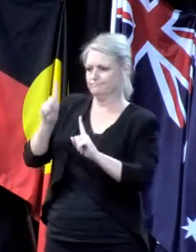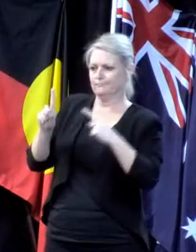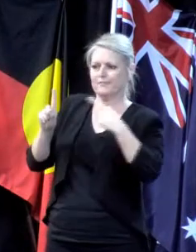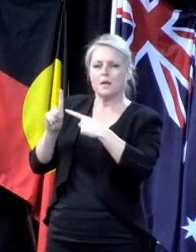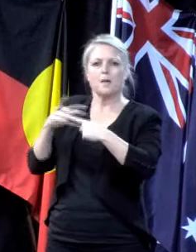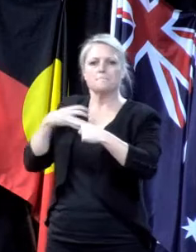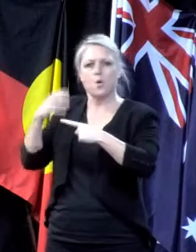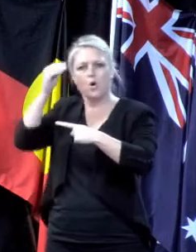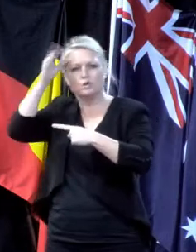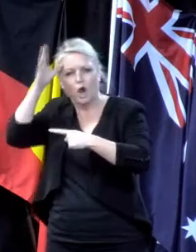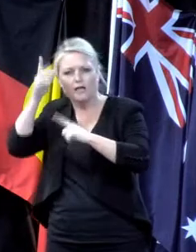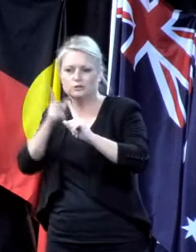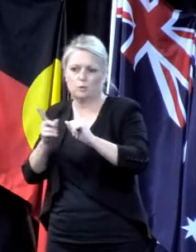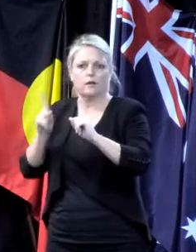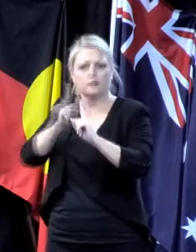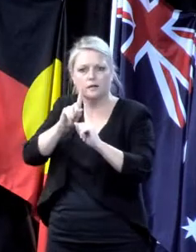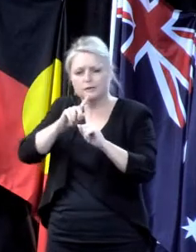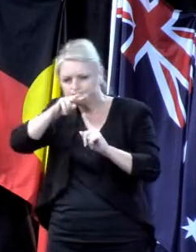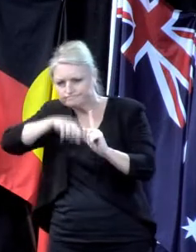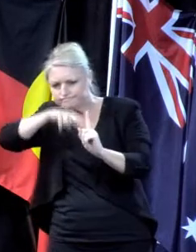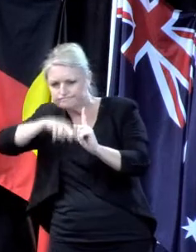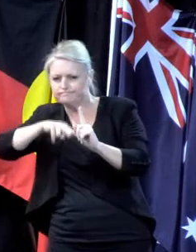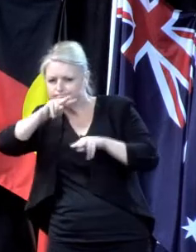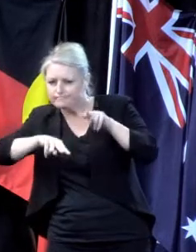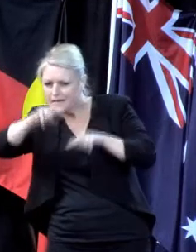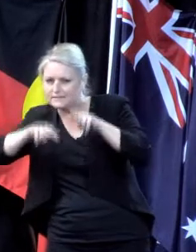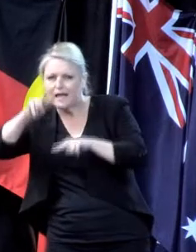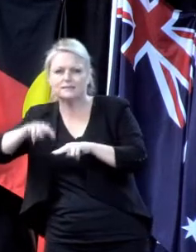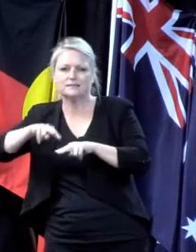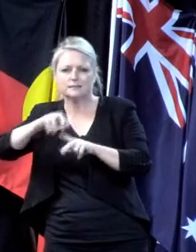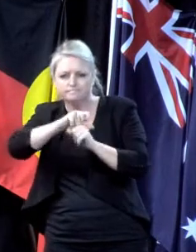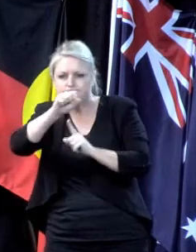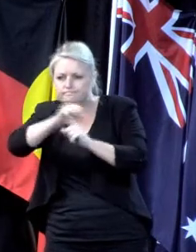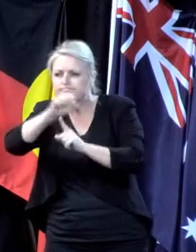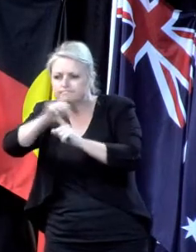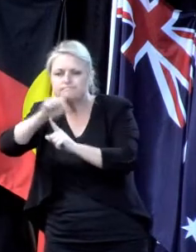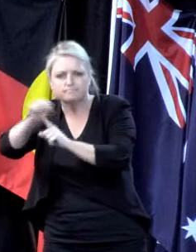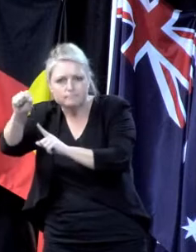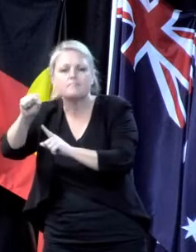identify a problem of practice or an area that they wish to build their capability in, that directly links to the students